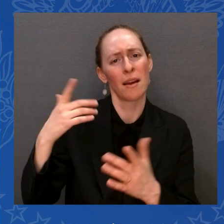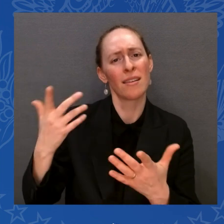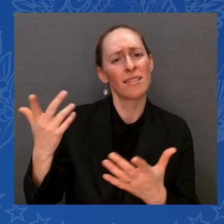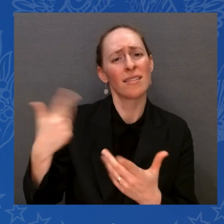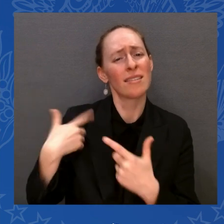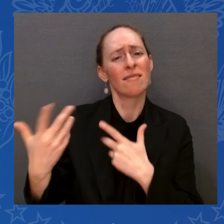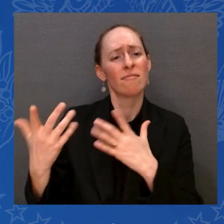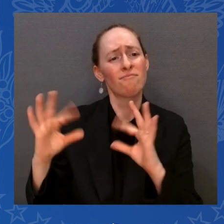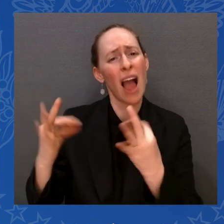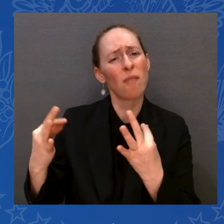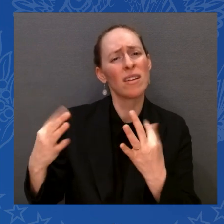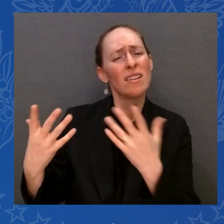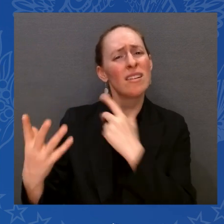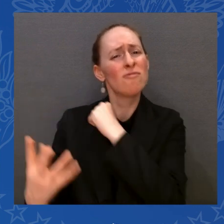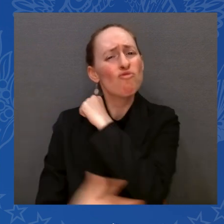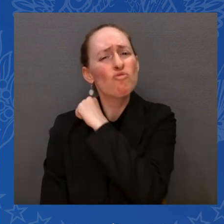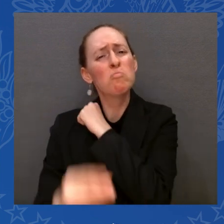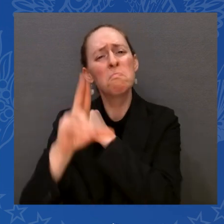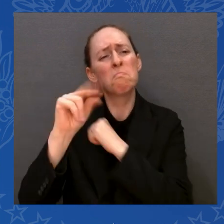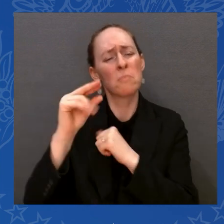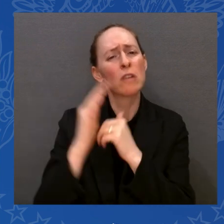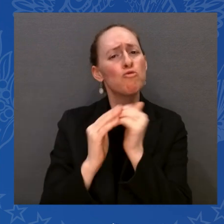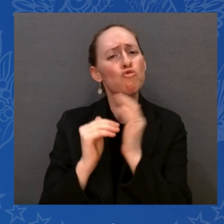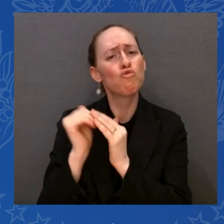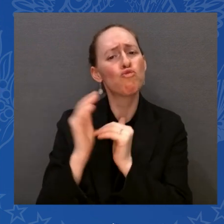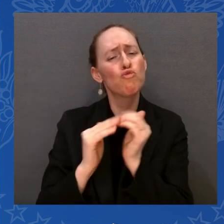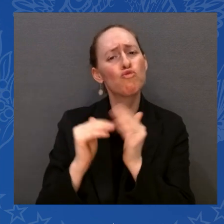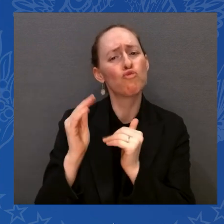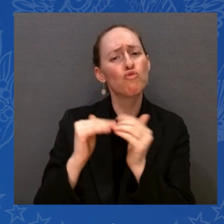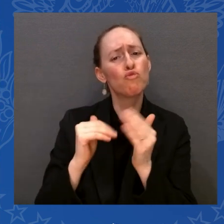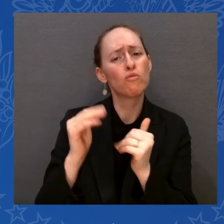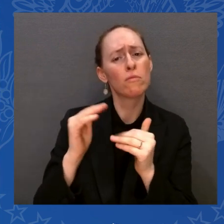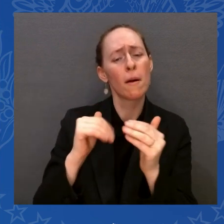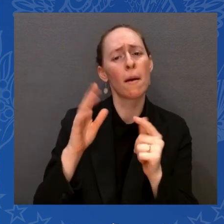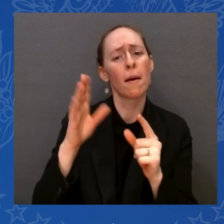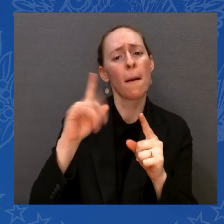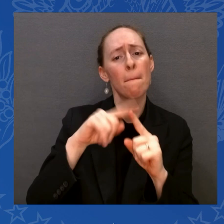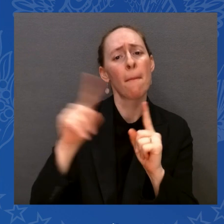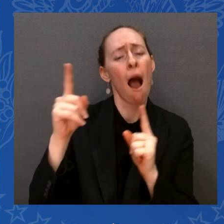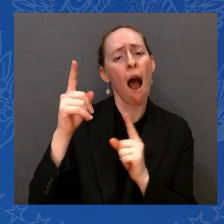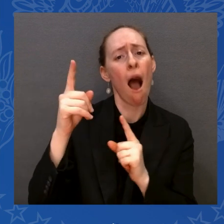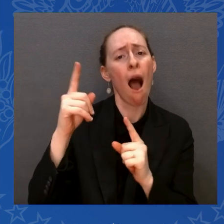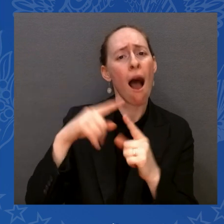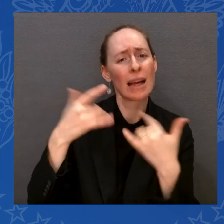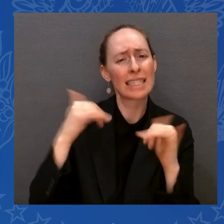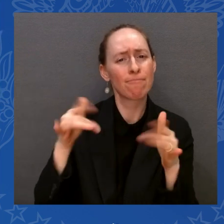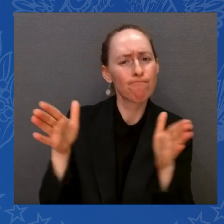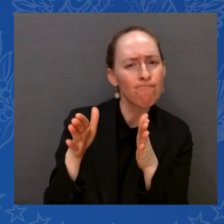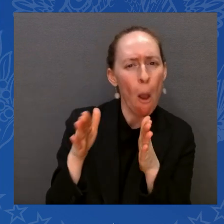It wasn't so private for my mom and dad, but we thought it was good. But all kidding aside, typical middle-class family.